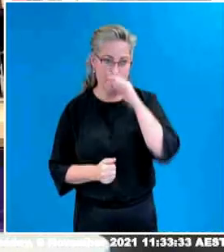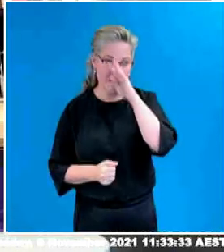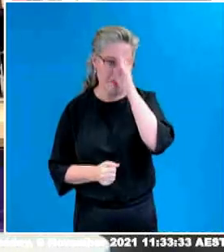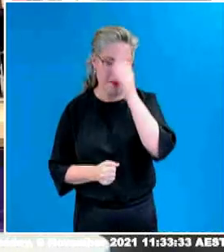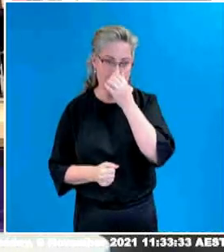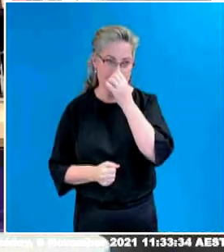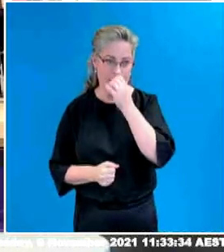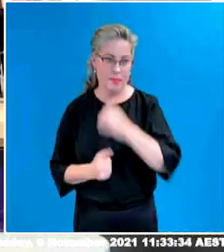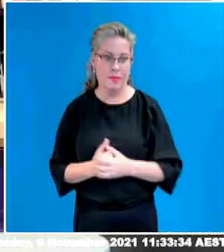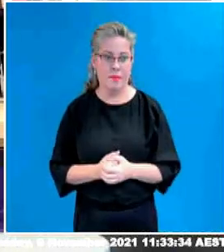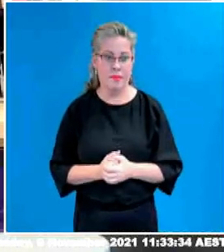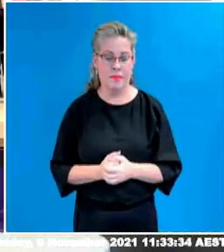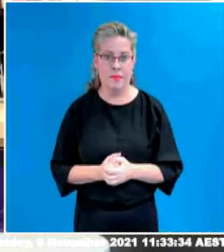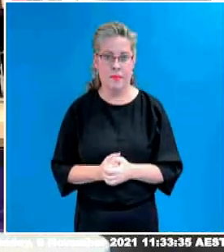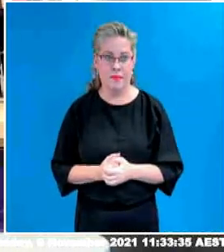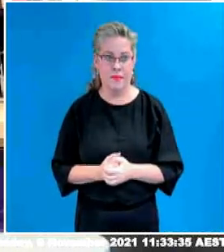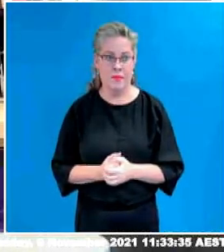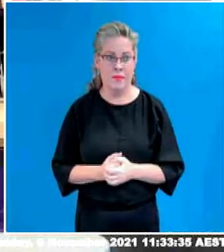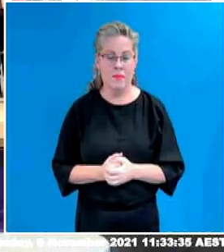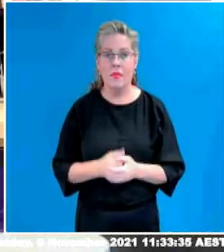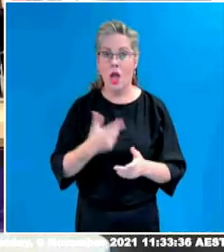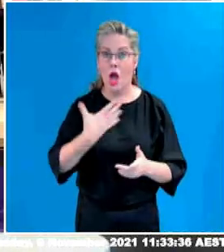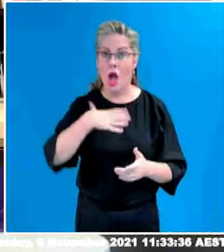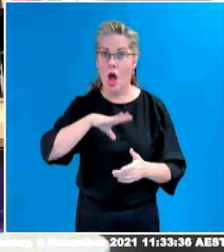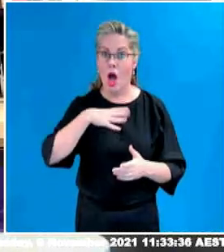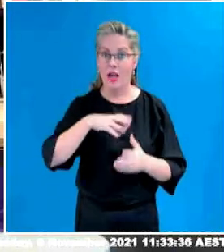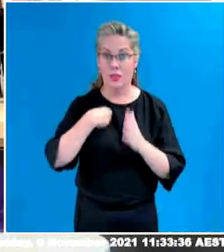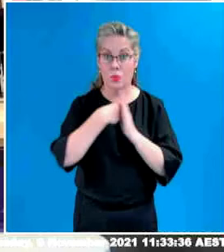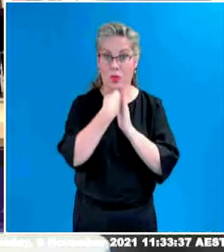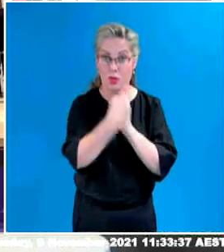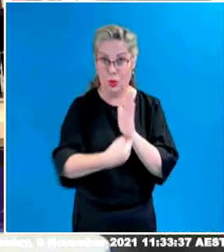I would like to extend Commissioner McEwin's question to one further.